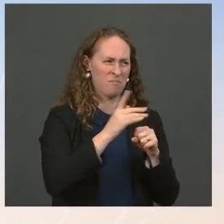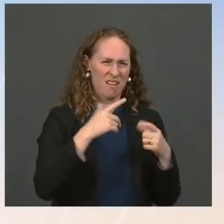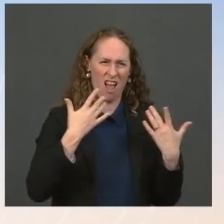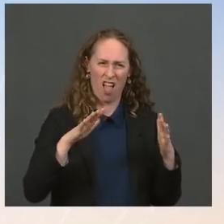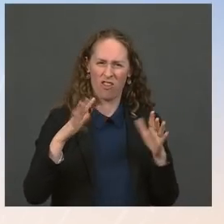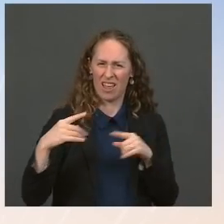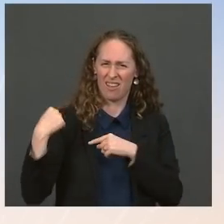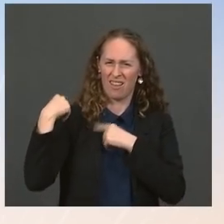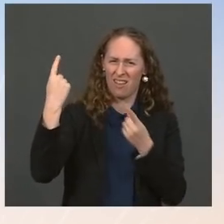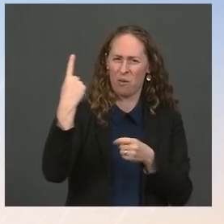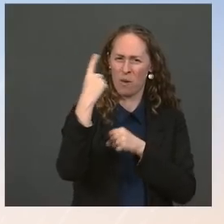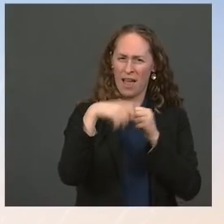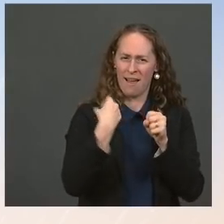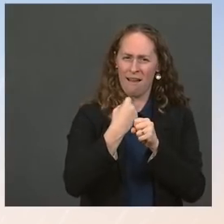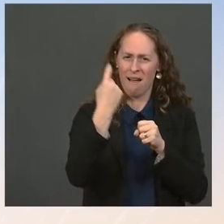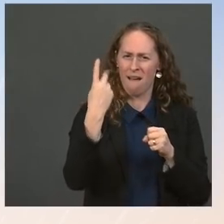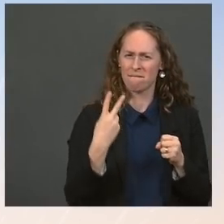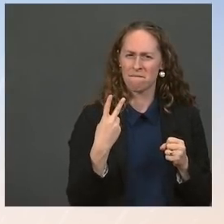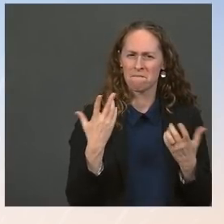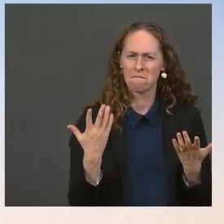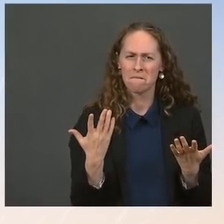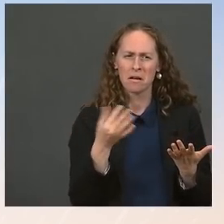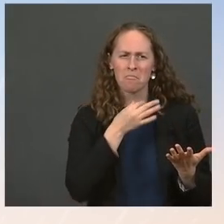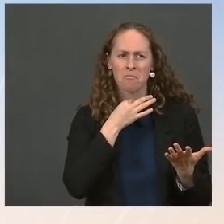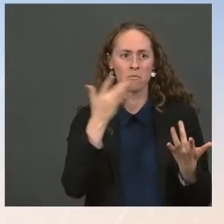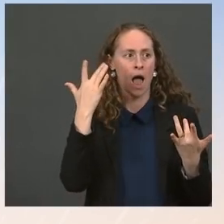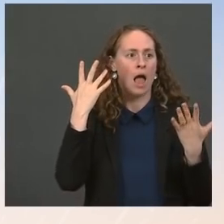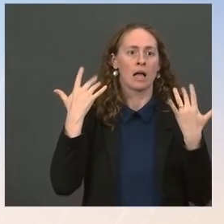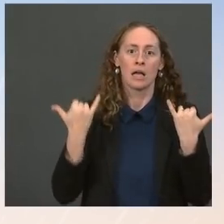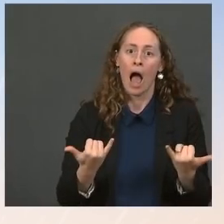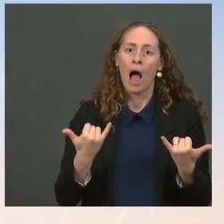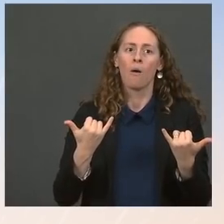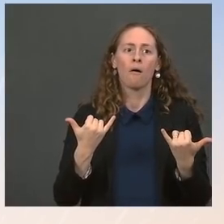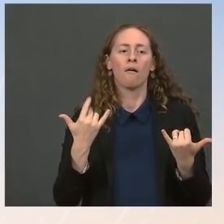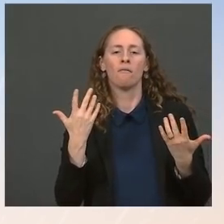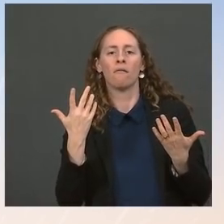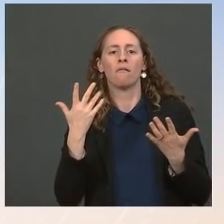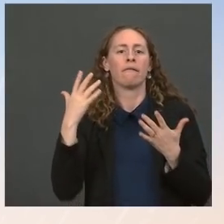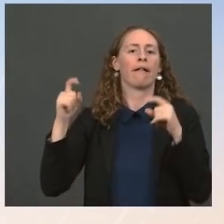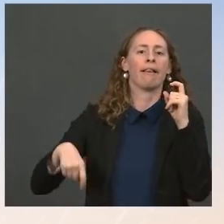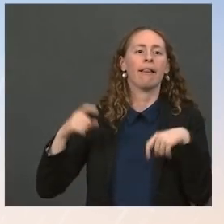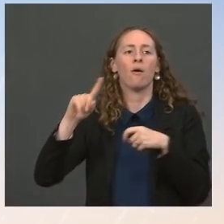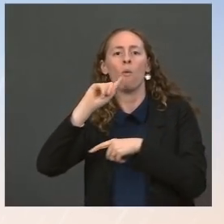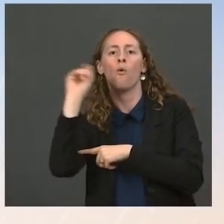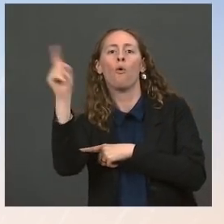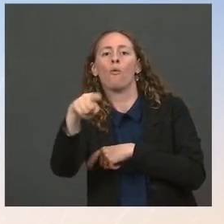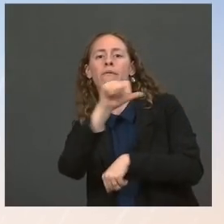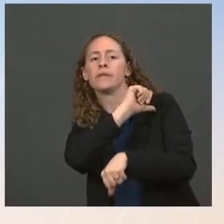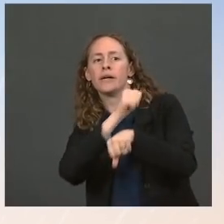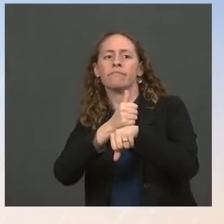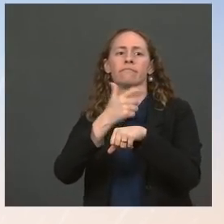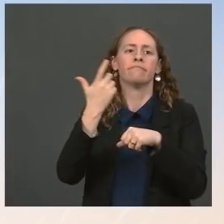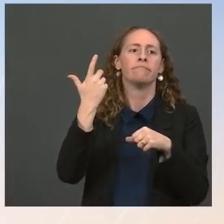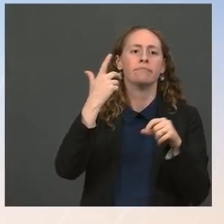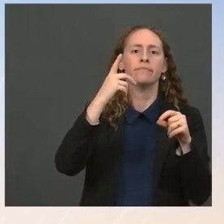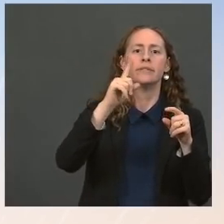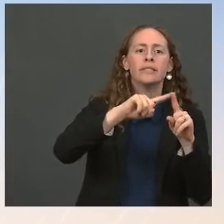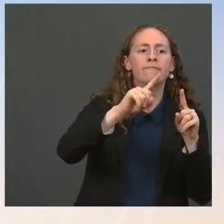So, why did it take until today to get these kinds of commitments that we're seeing from the various groups that are here with the President today?